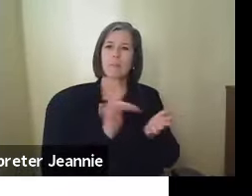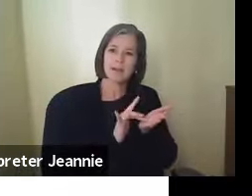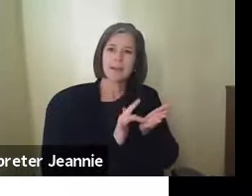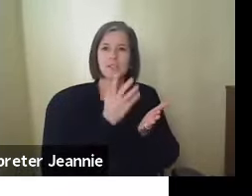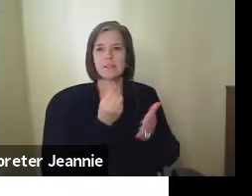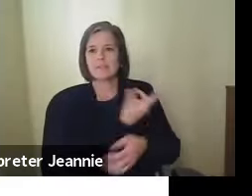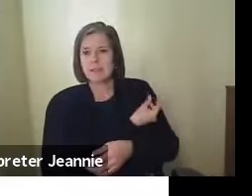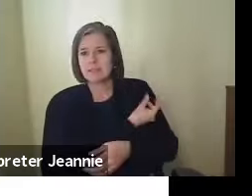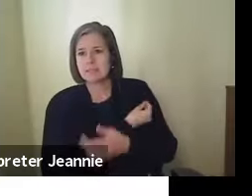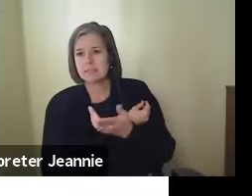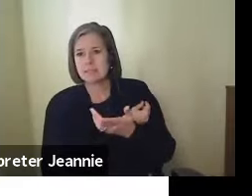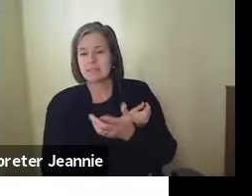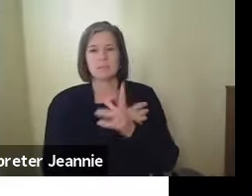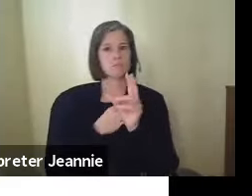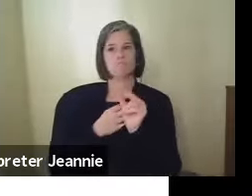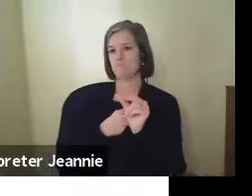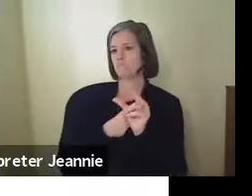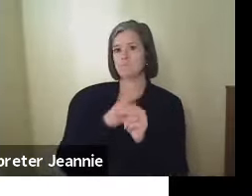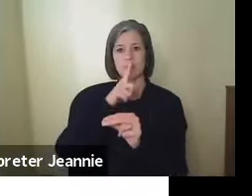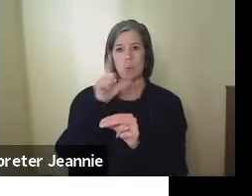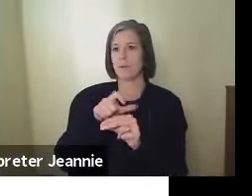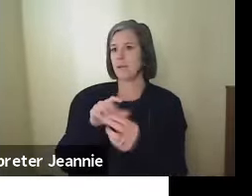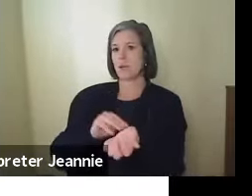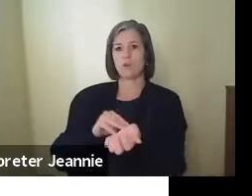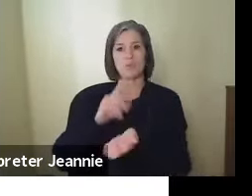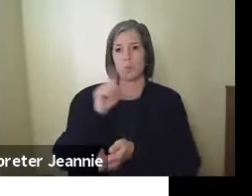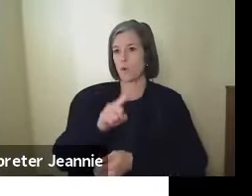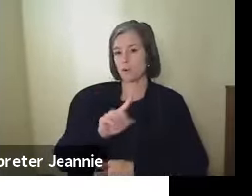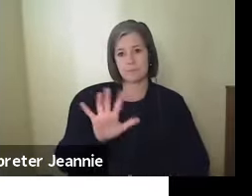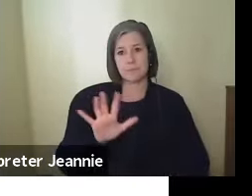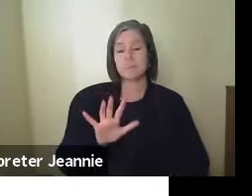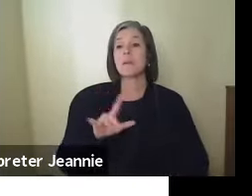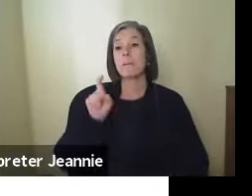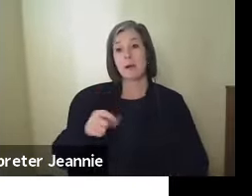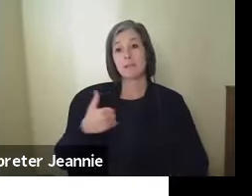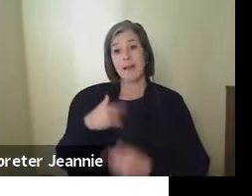No, they don't need a doctor's order. They do have to have a consent and I do